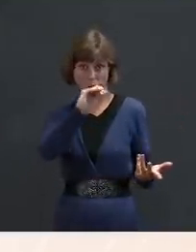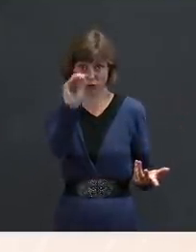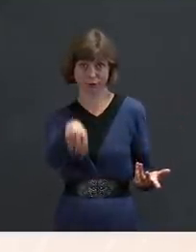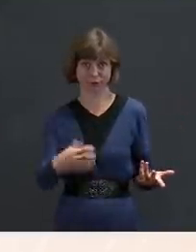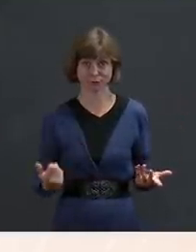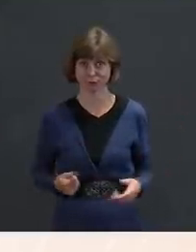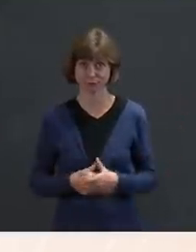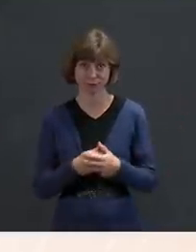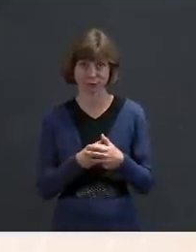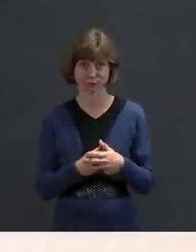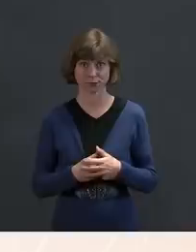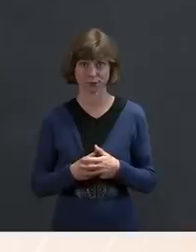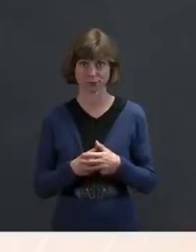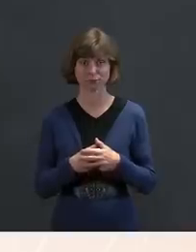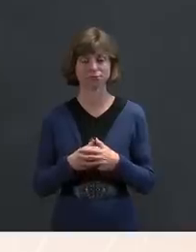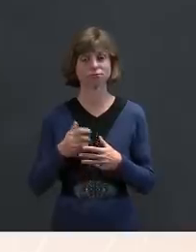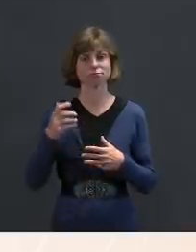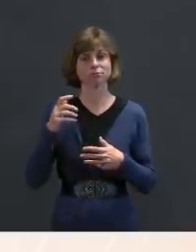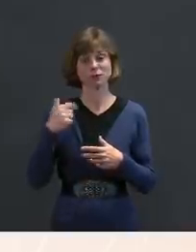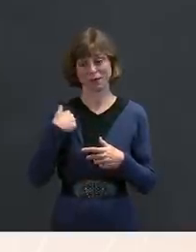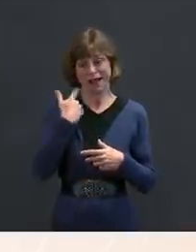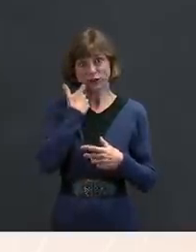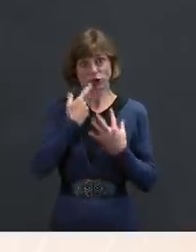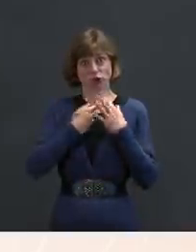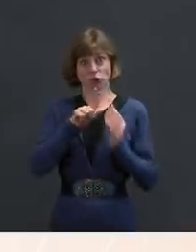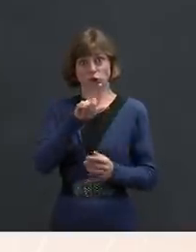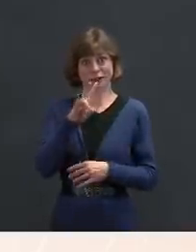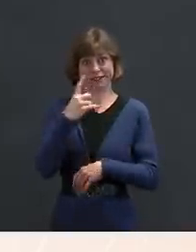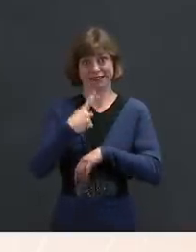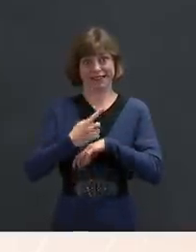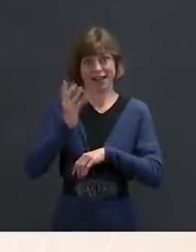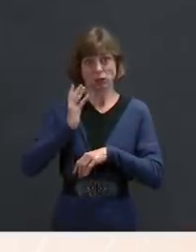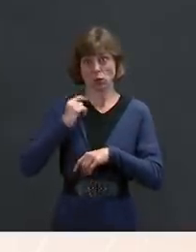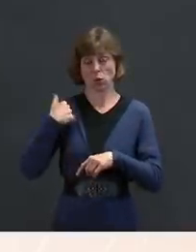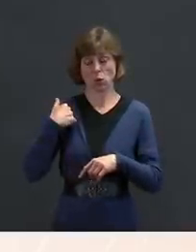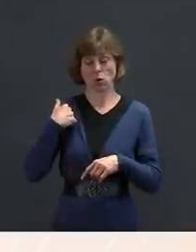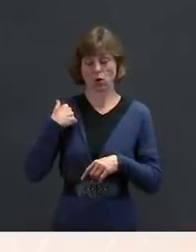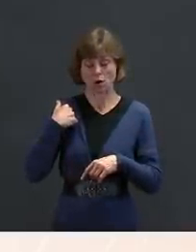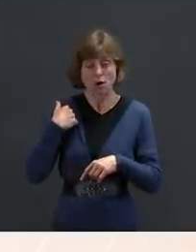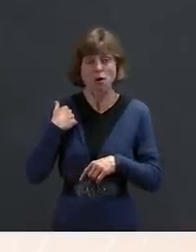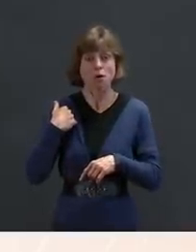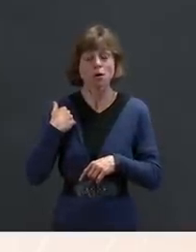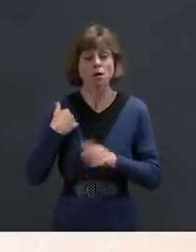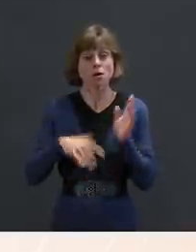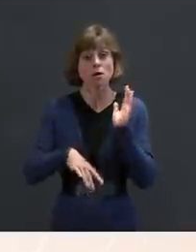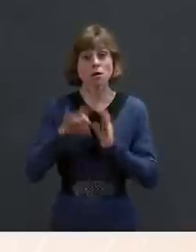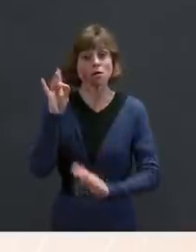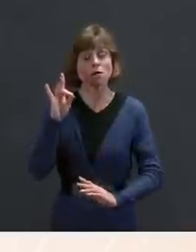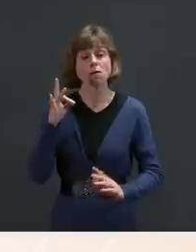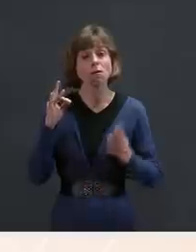When I started 27 days ago, I learned that we did not have the facilities available